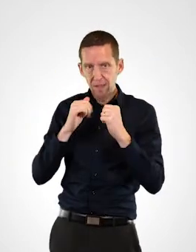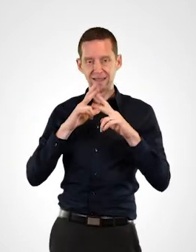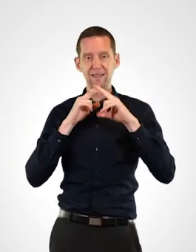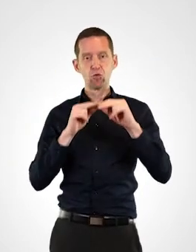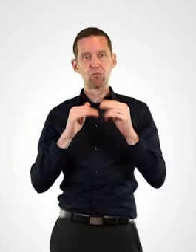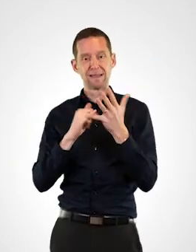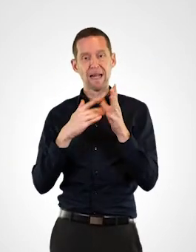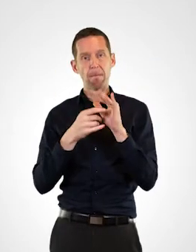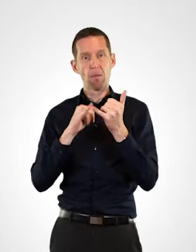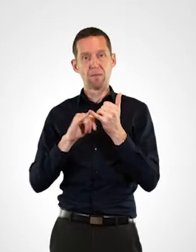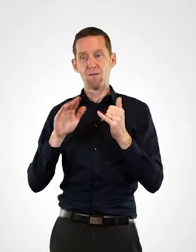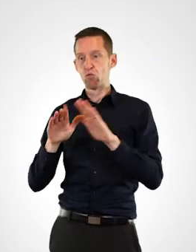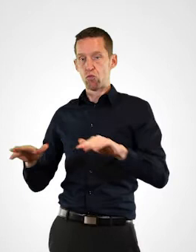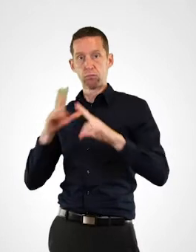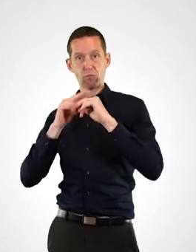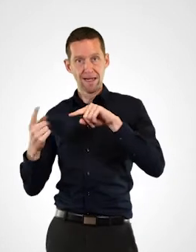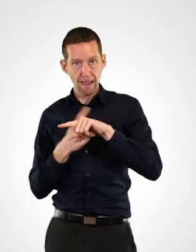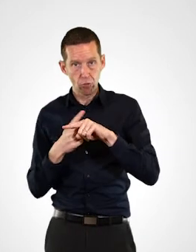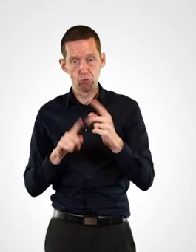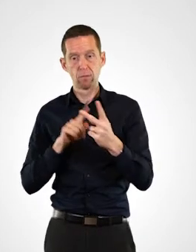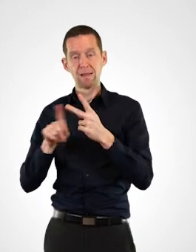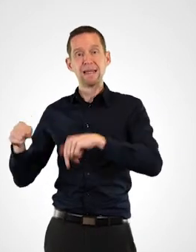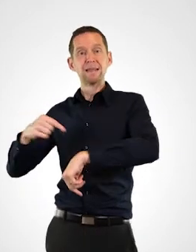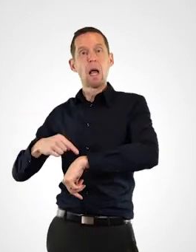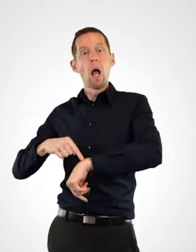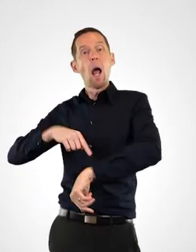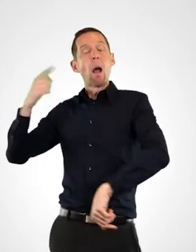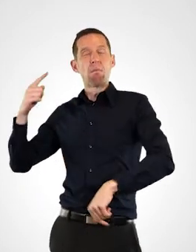for English-speaking children. It's much more time efficient than sampling.